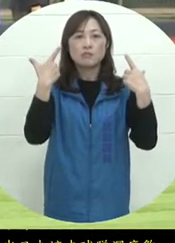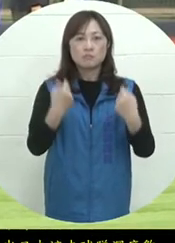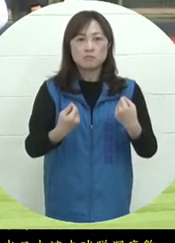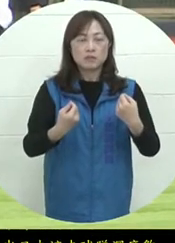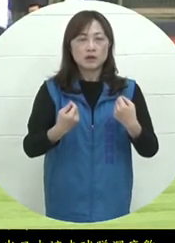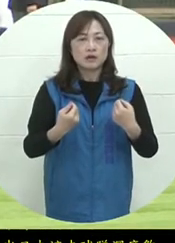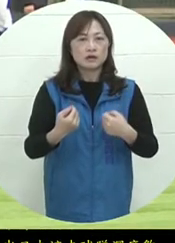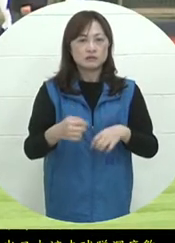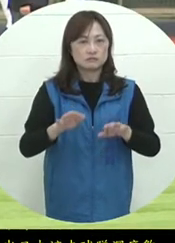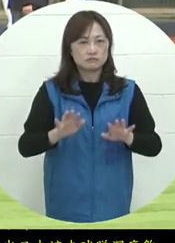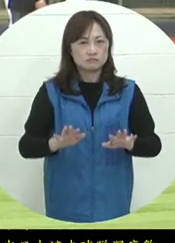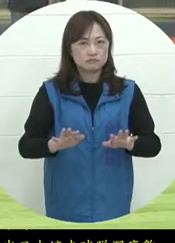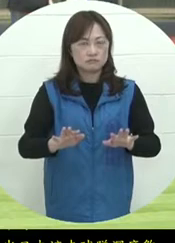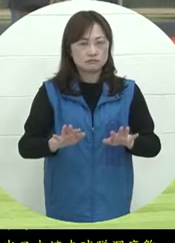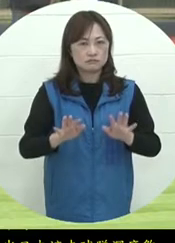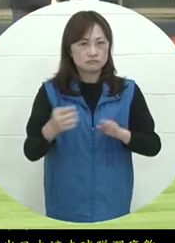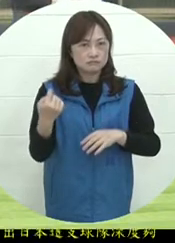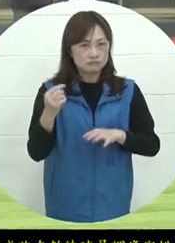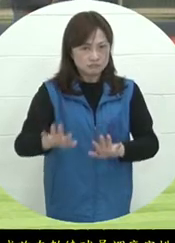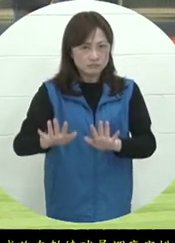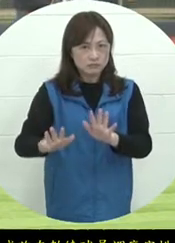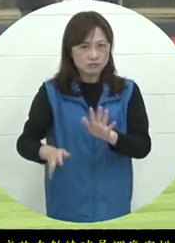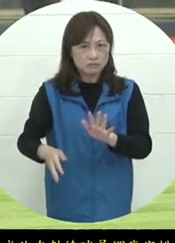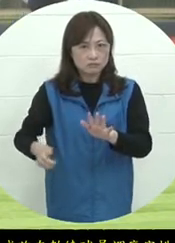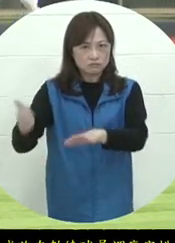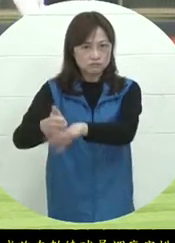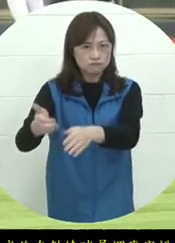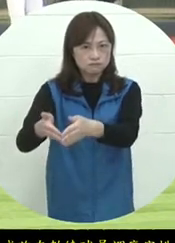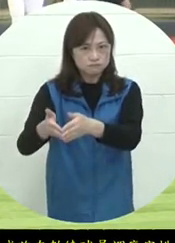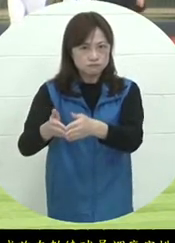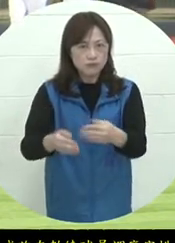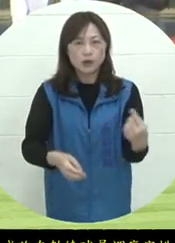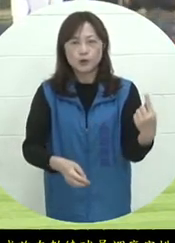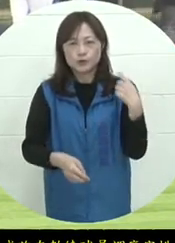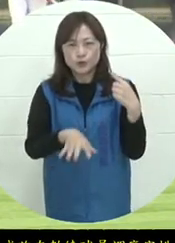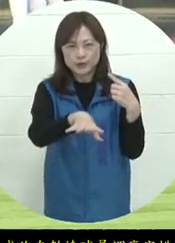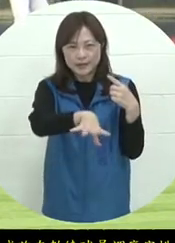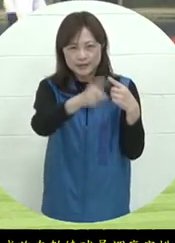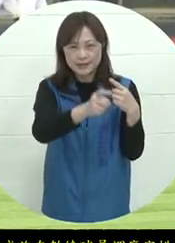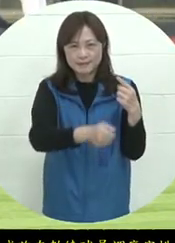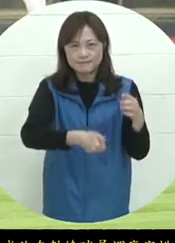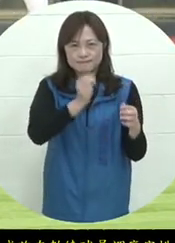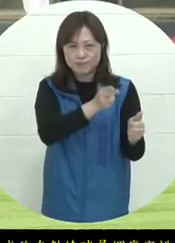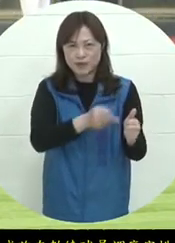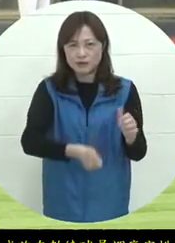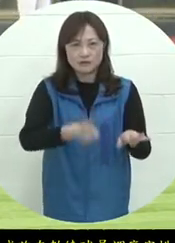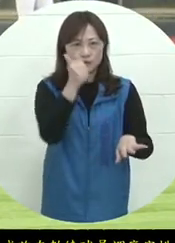in the game. After getting the feel of the game in the latter part, this morning's game continued with a warm- up